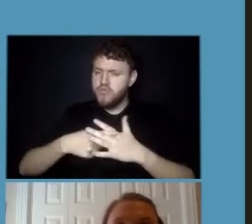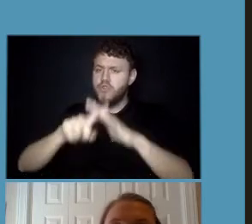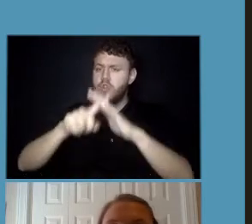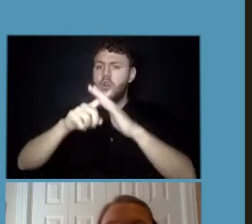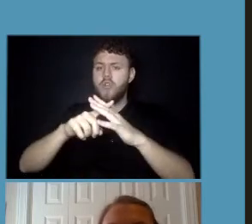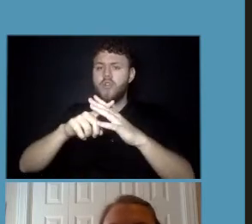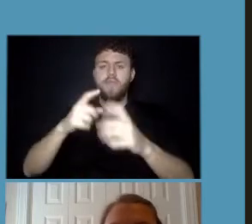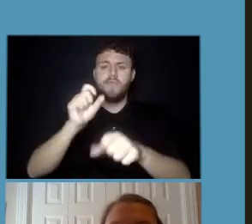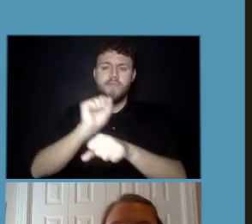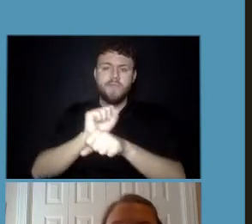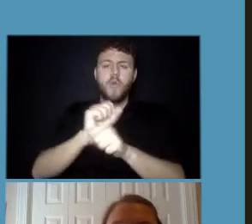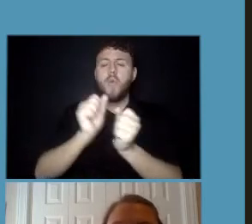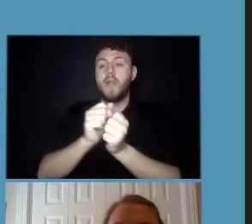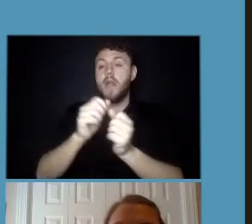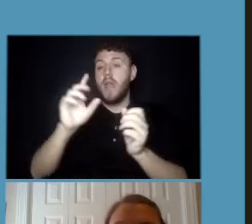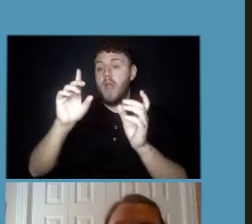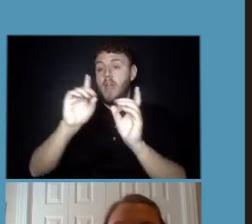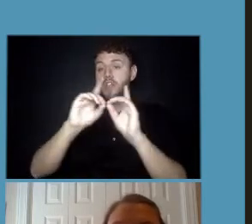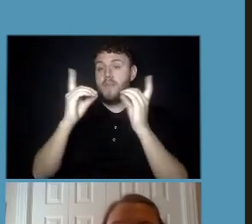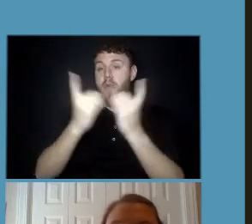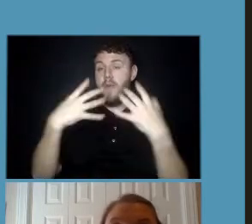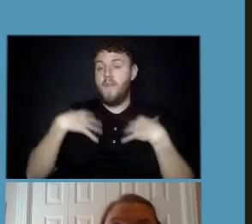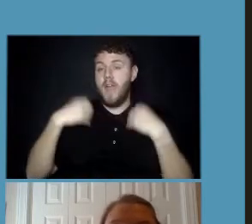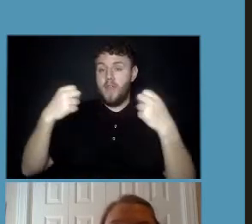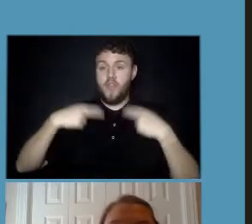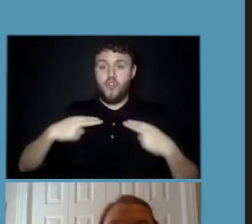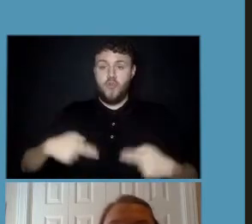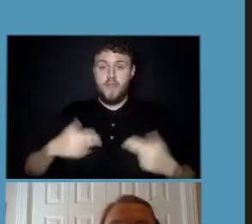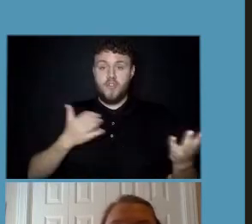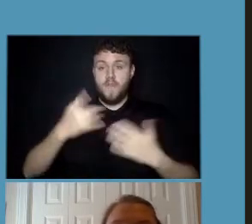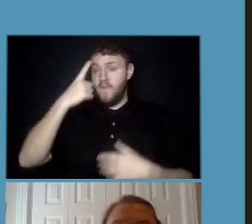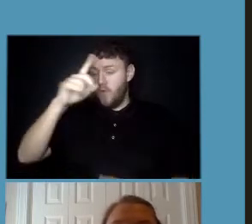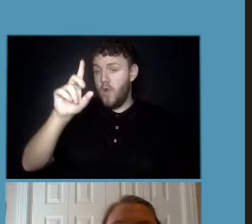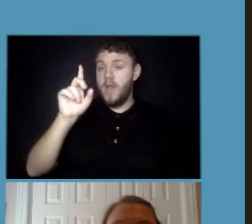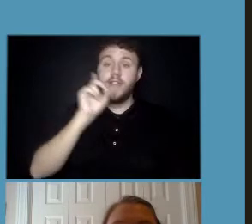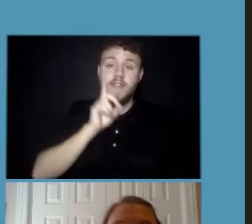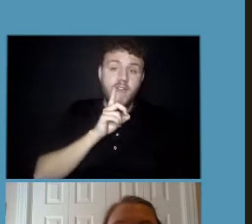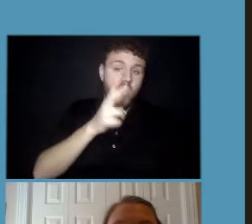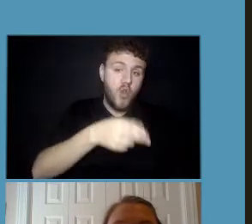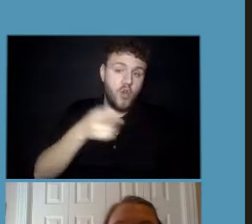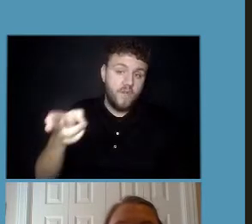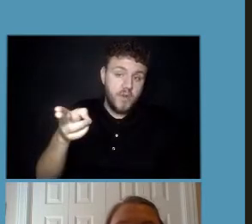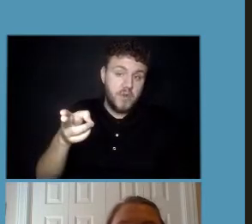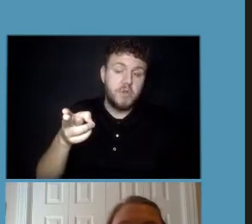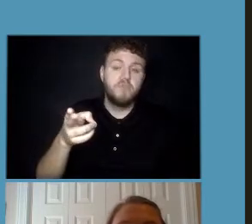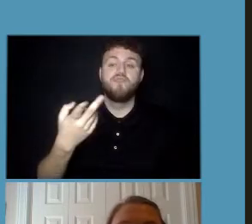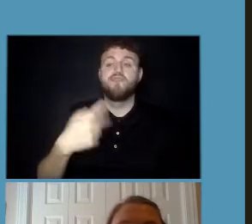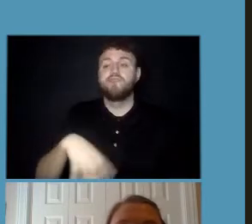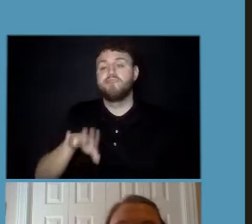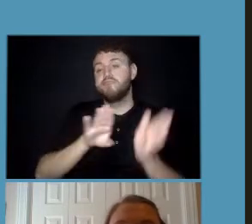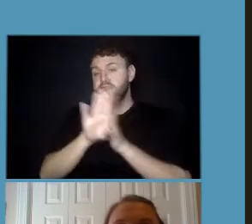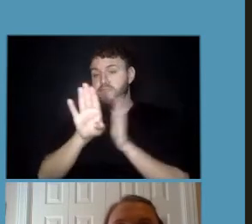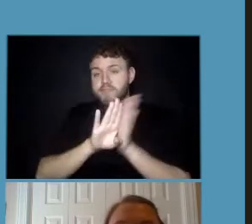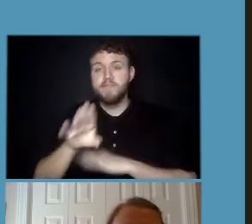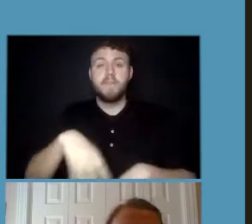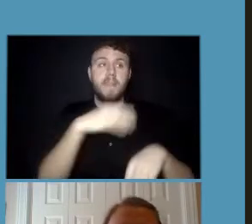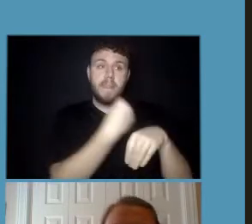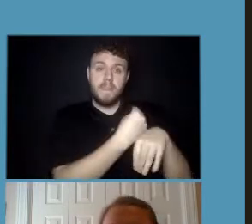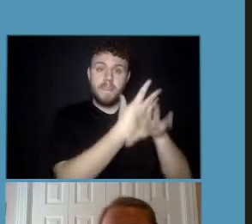Health and Human Services, services for the deaf and hard-of-hearing to create a digital semi-guided